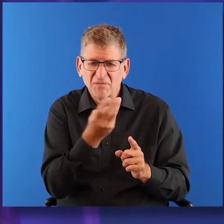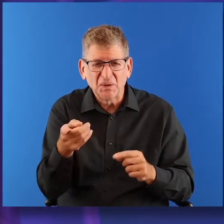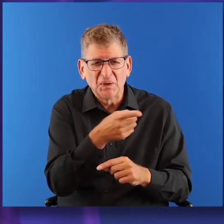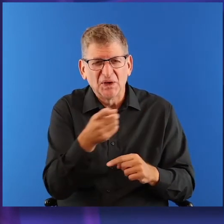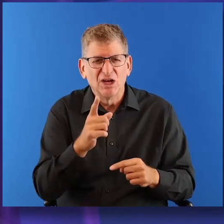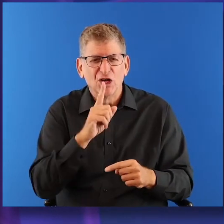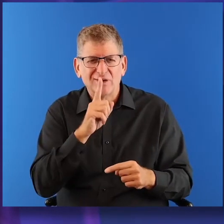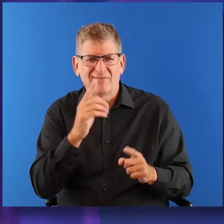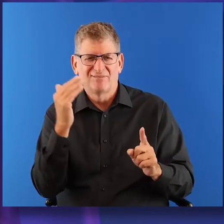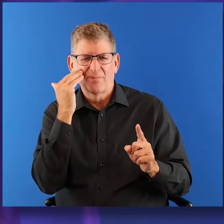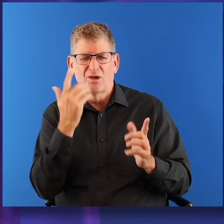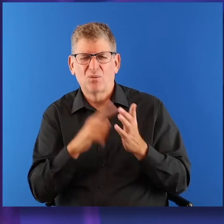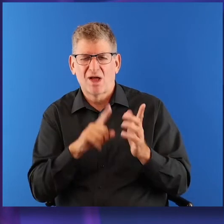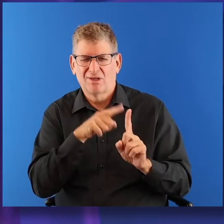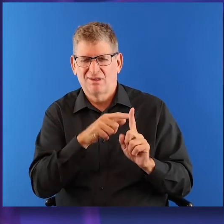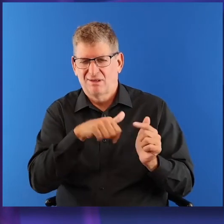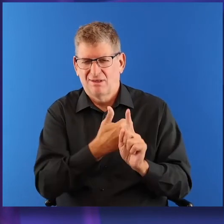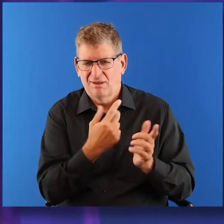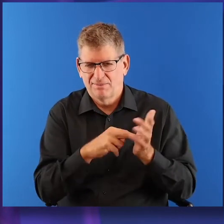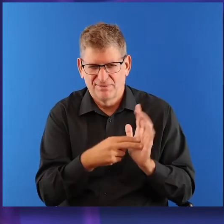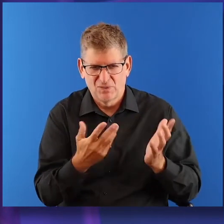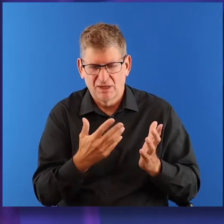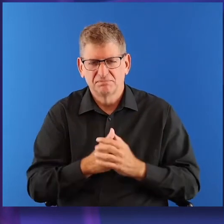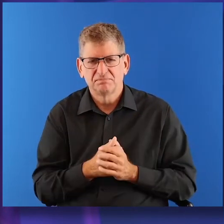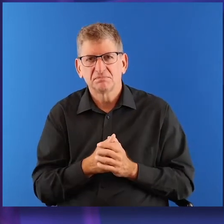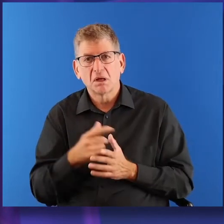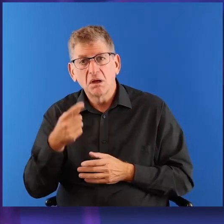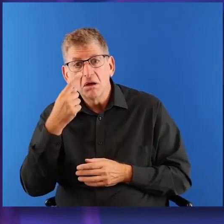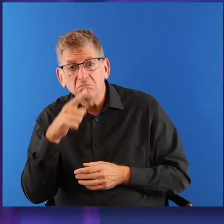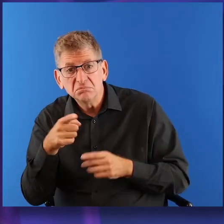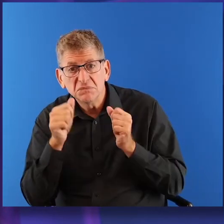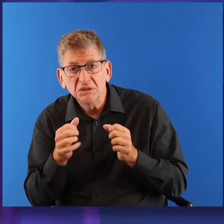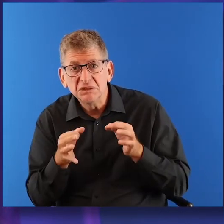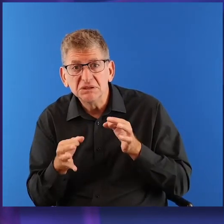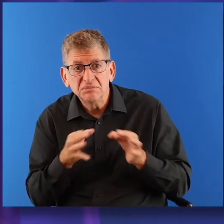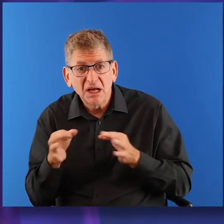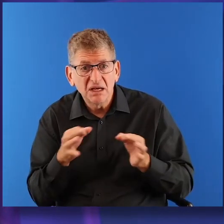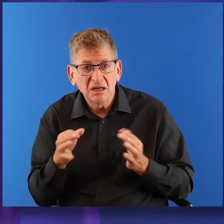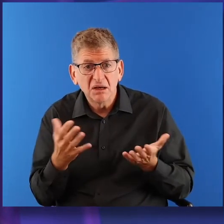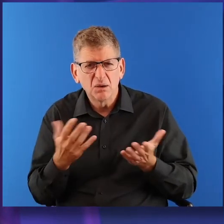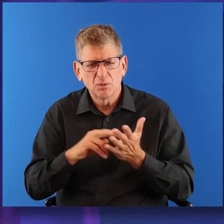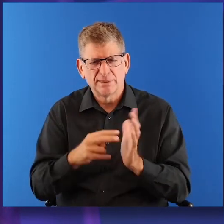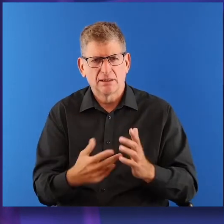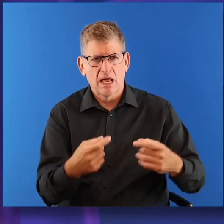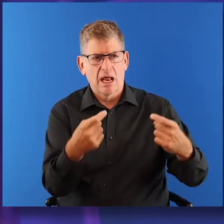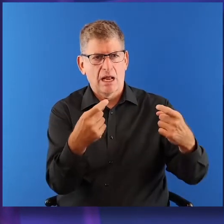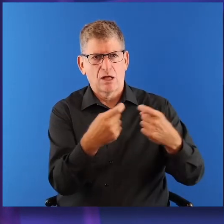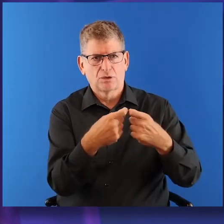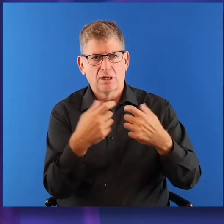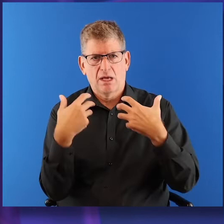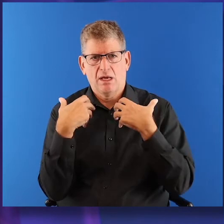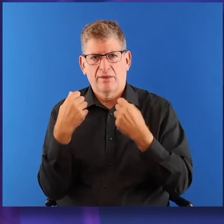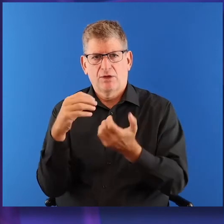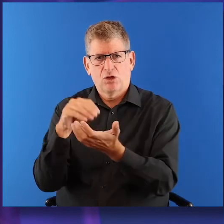familiar with what those really are. Can you briefly explain what is an electronic health record,